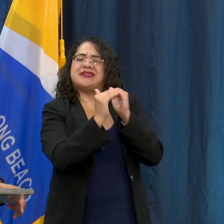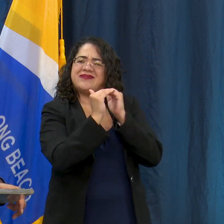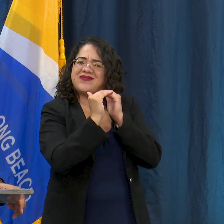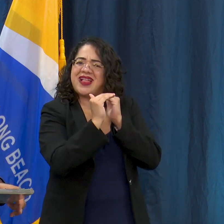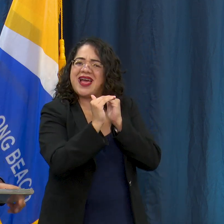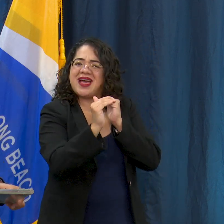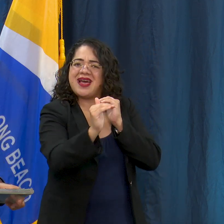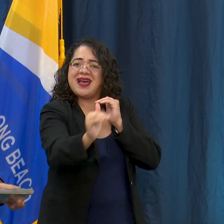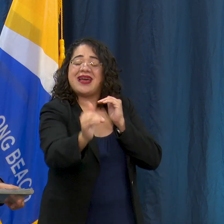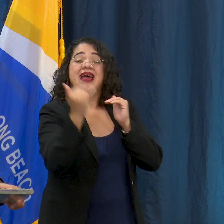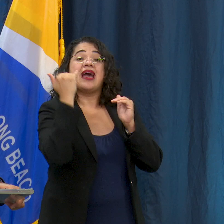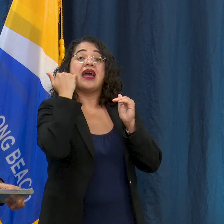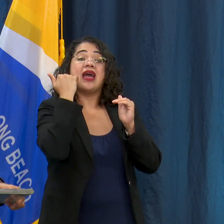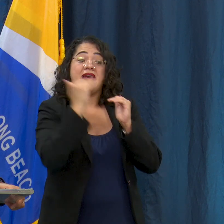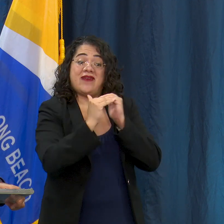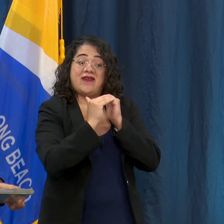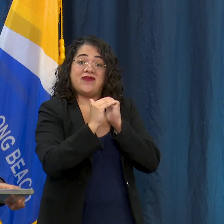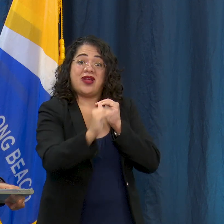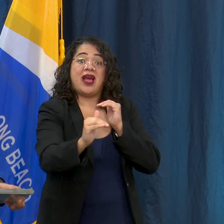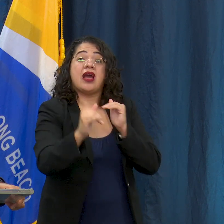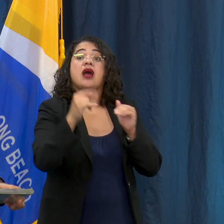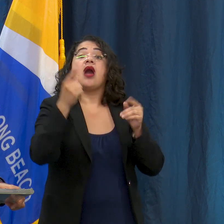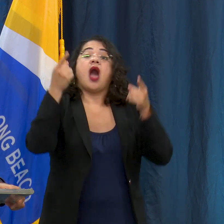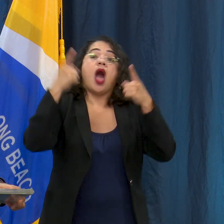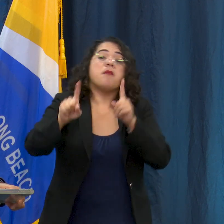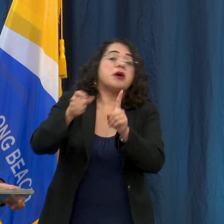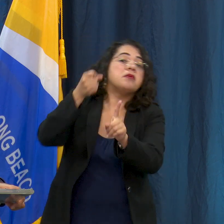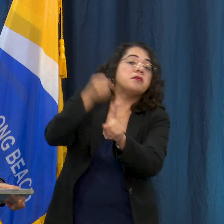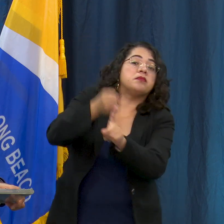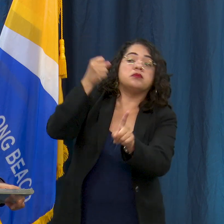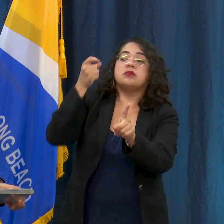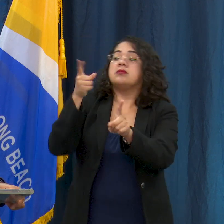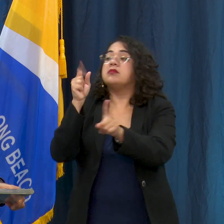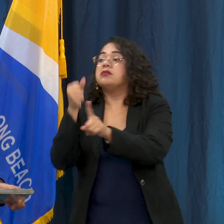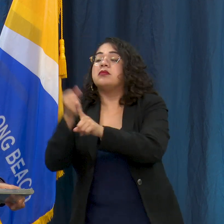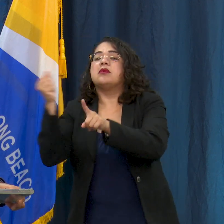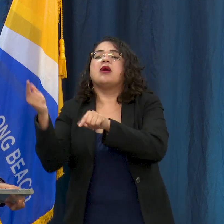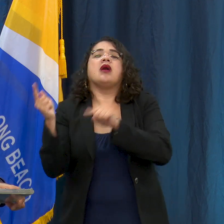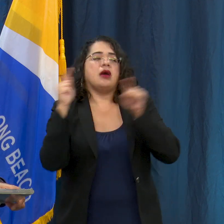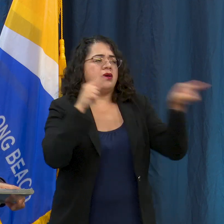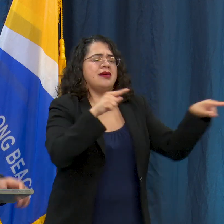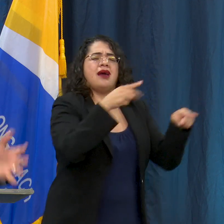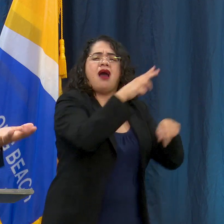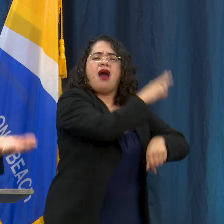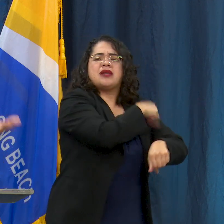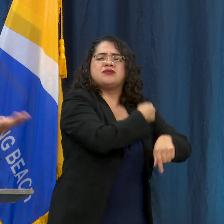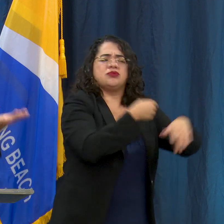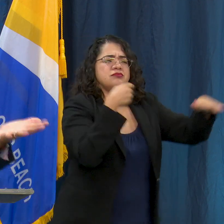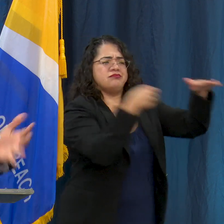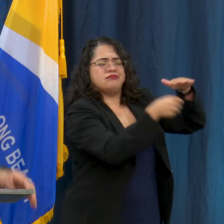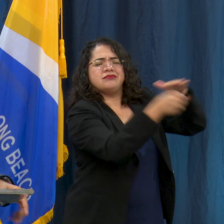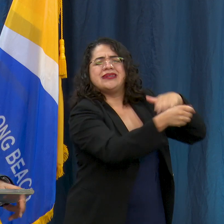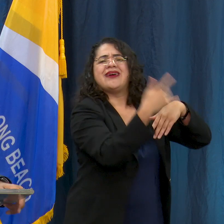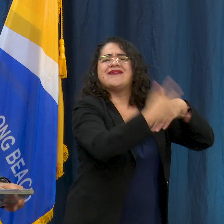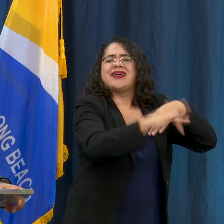family gets sick that there's a hospital bed waiting for them to take care of them with the team ready, with the capacity that they